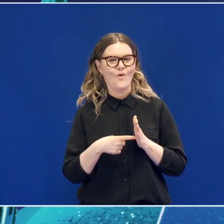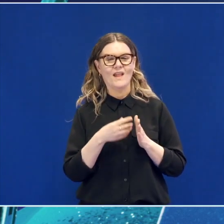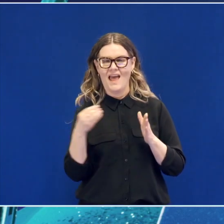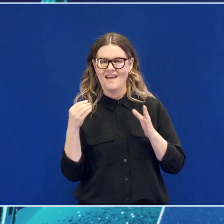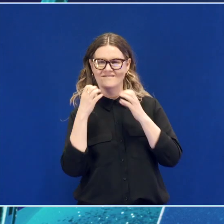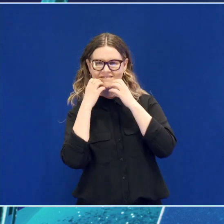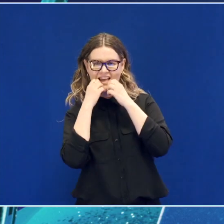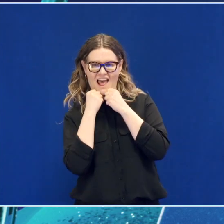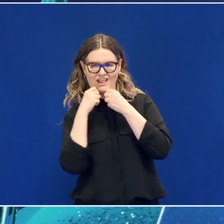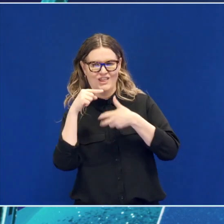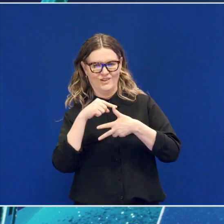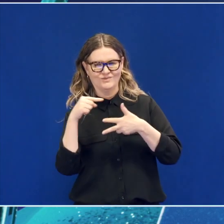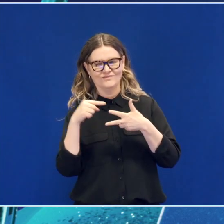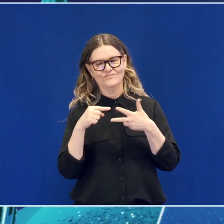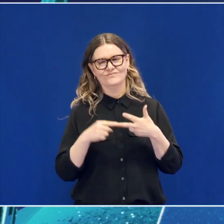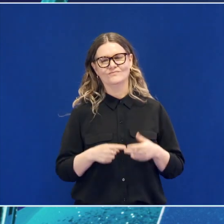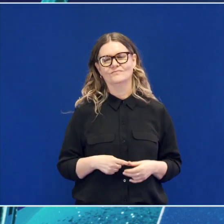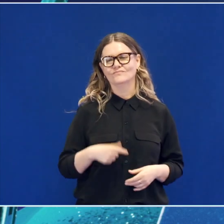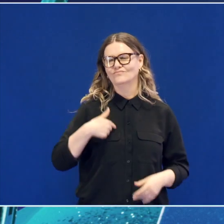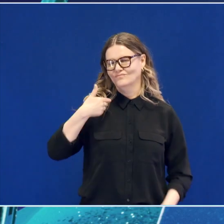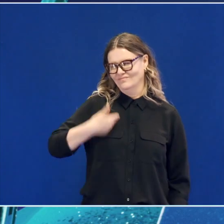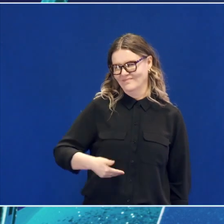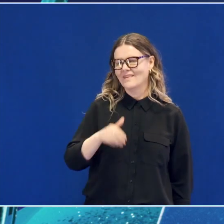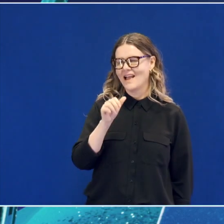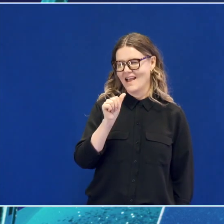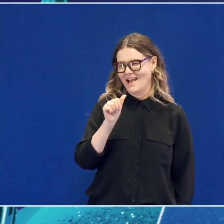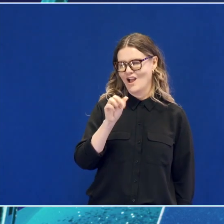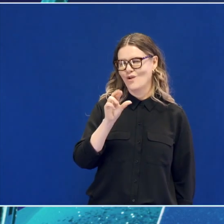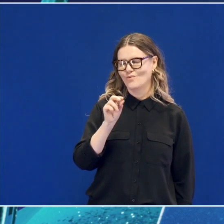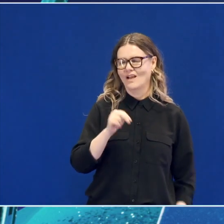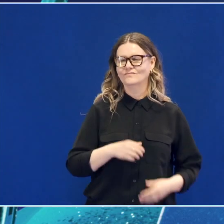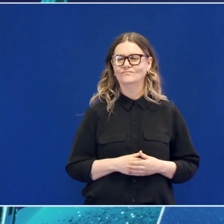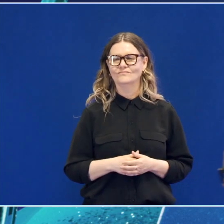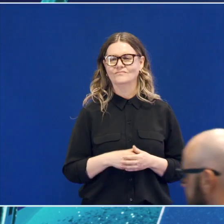my name is Aaron Gustafson, I am a Principal TPM